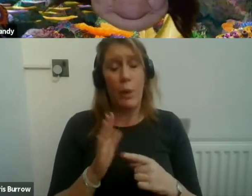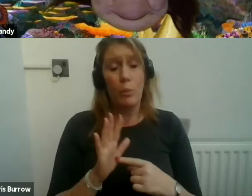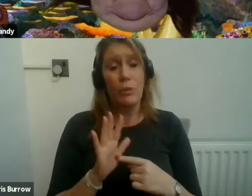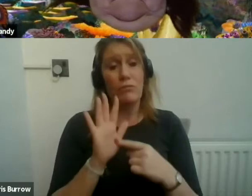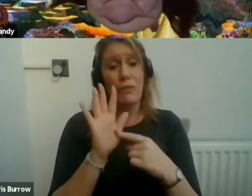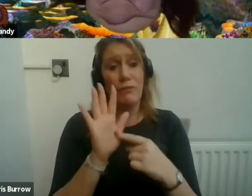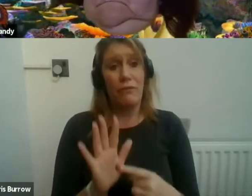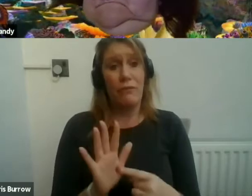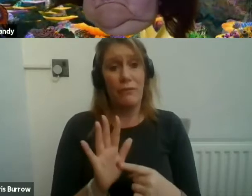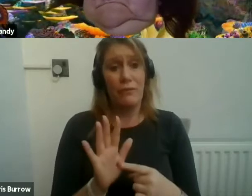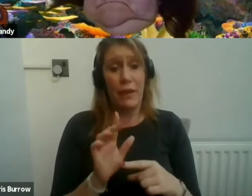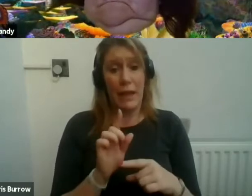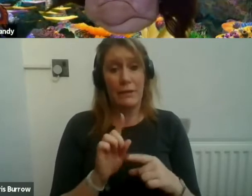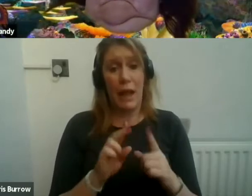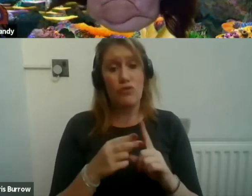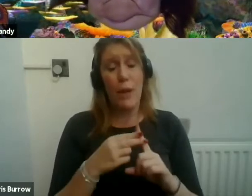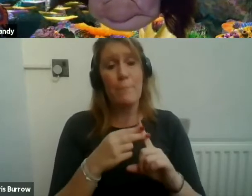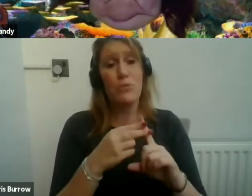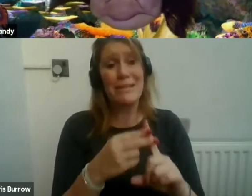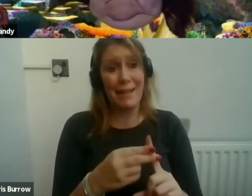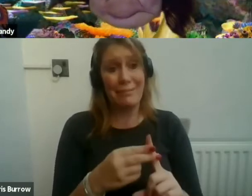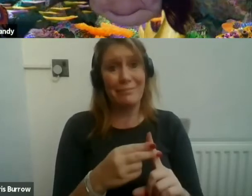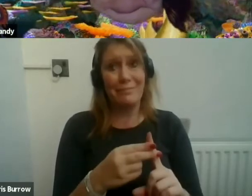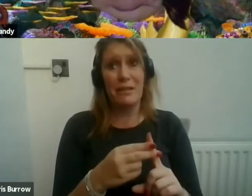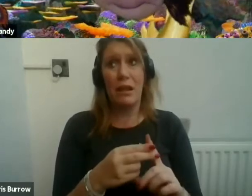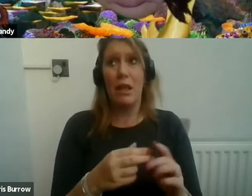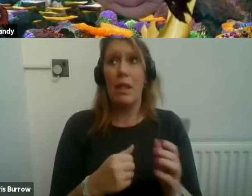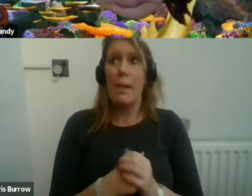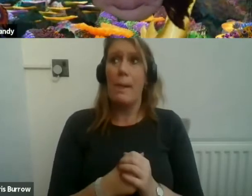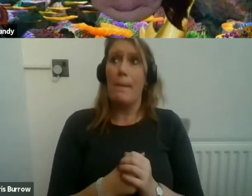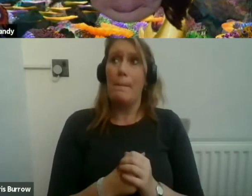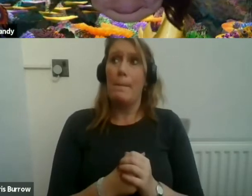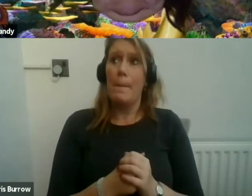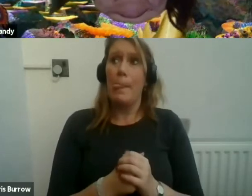represented, as complicated, interesting,